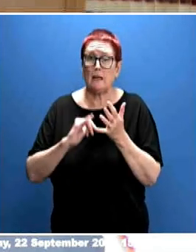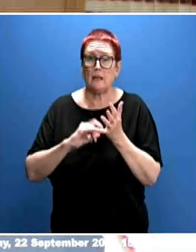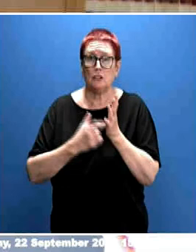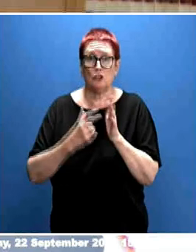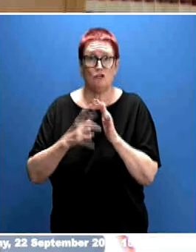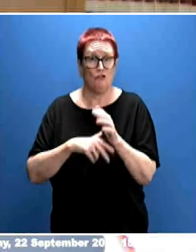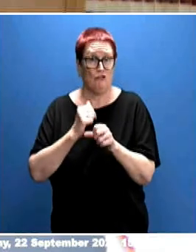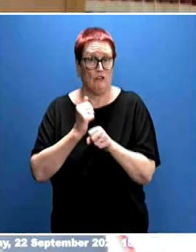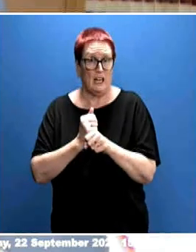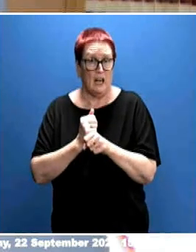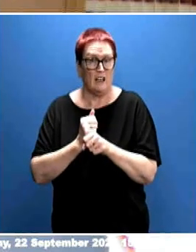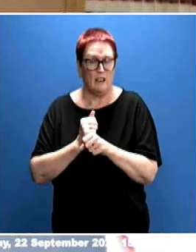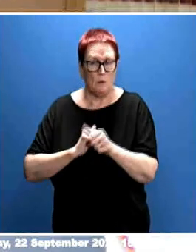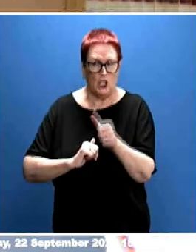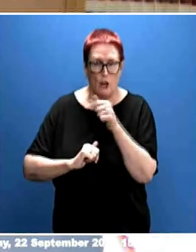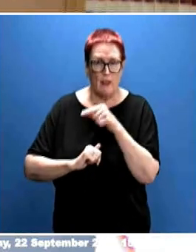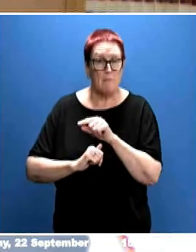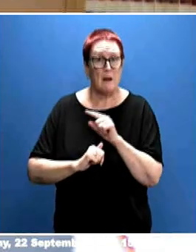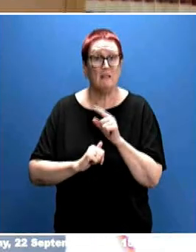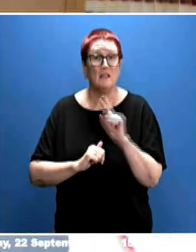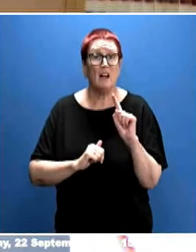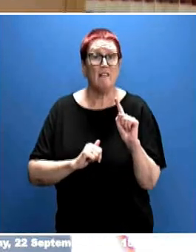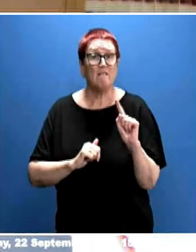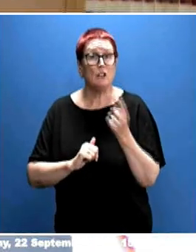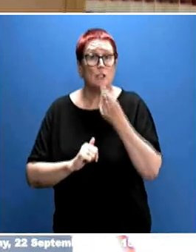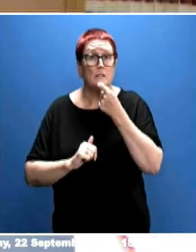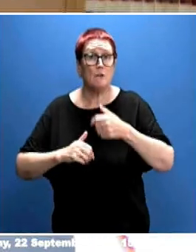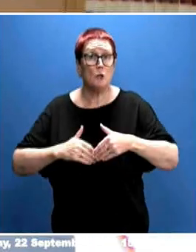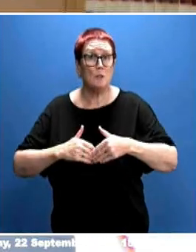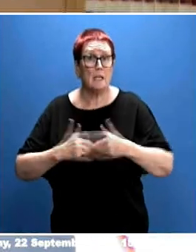But in the initial days, it's really stabilising a child and making sure that